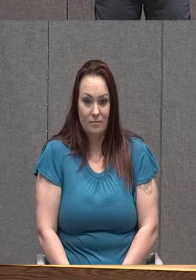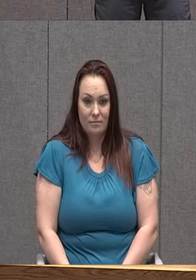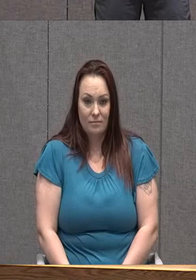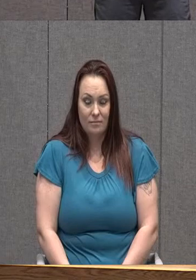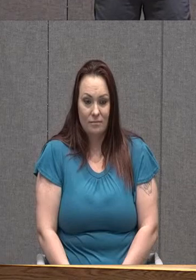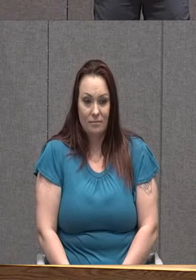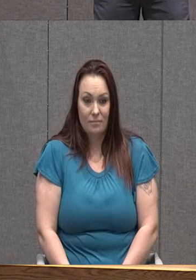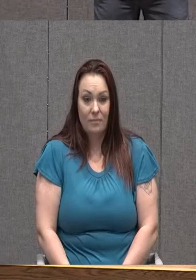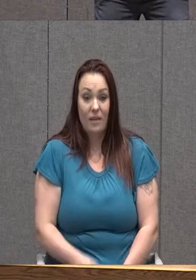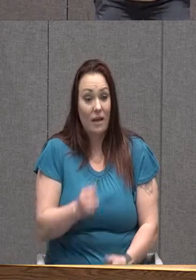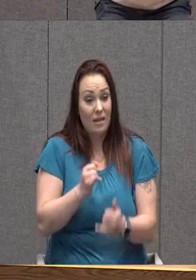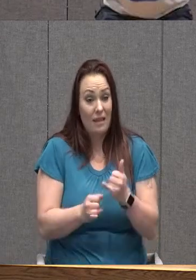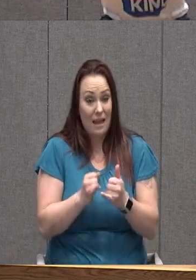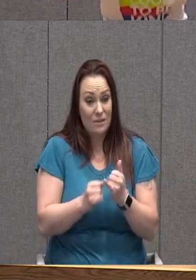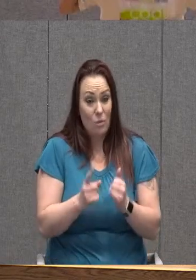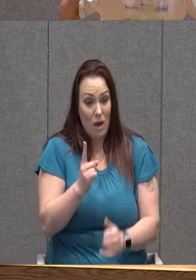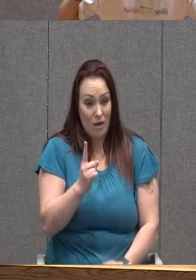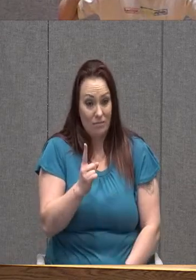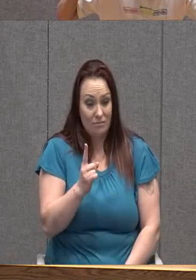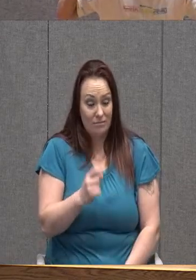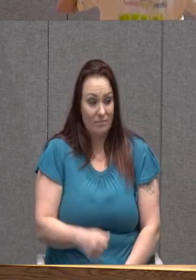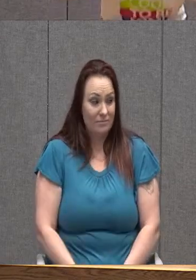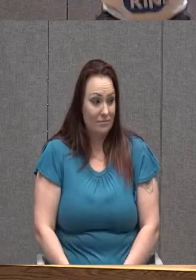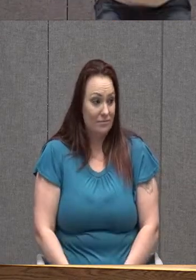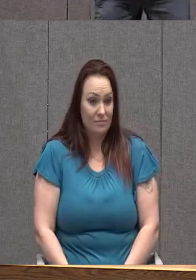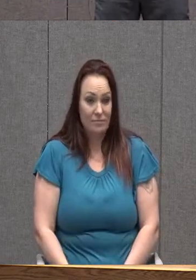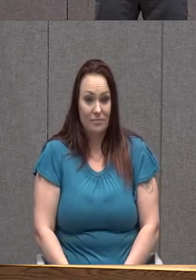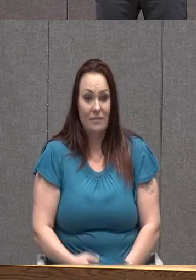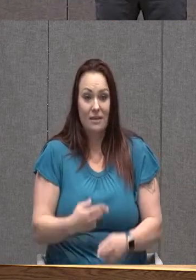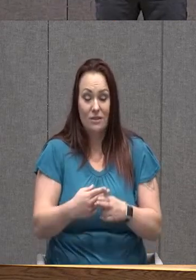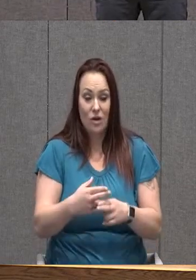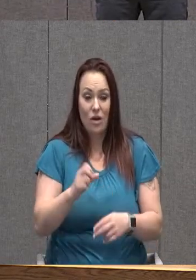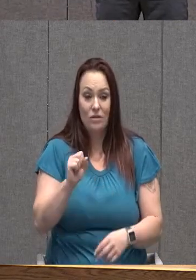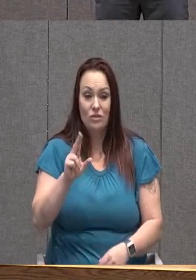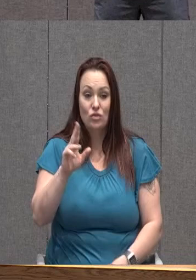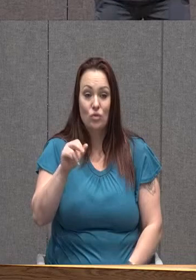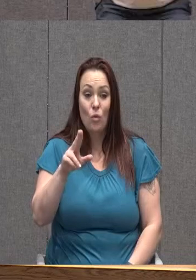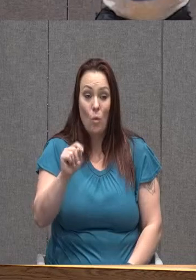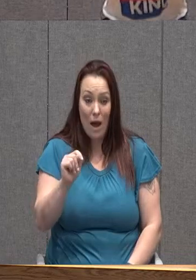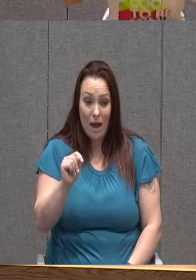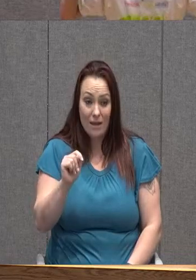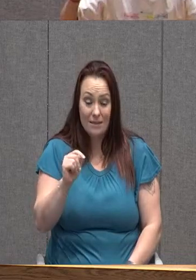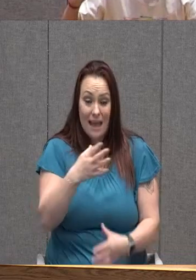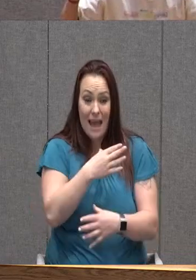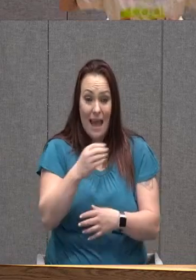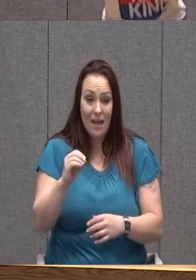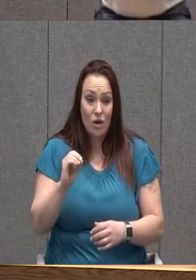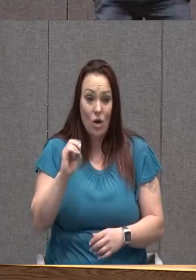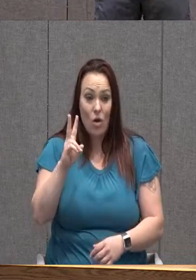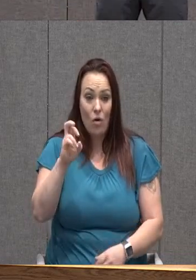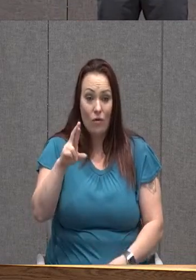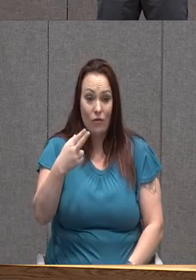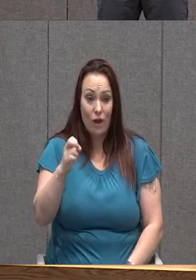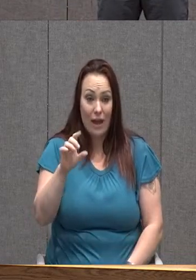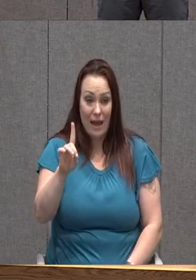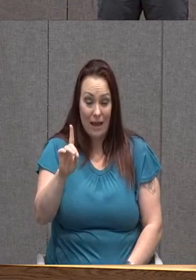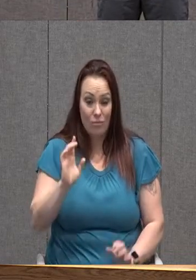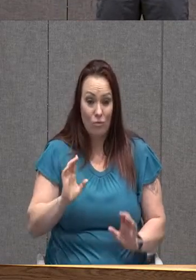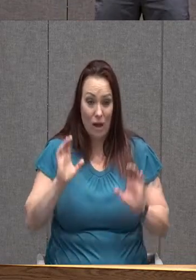And our final exercise is a squat and overhead press, so Ms. Neal is squatting,